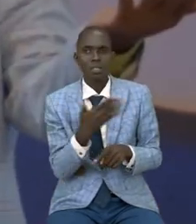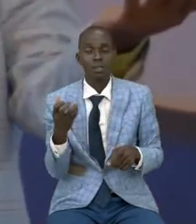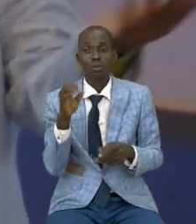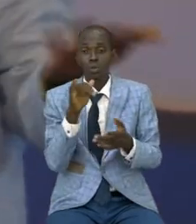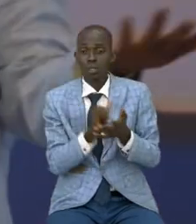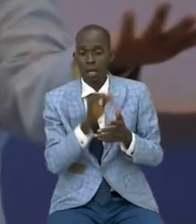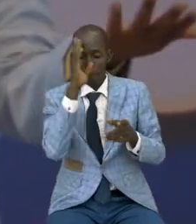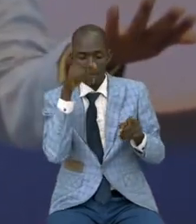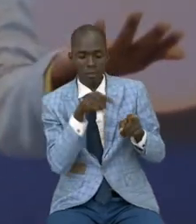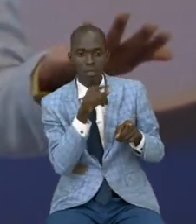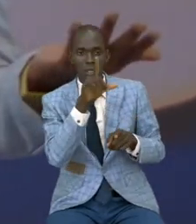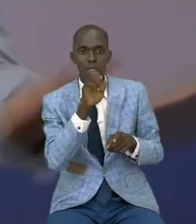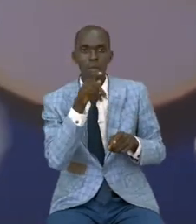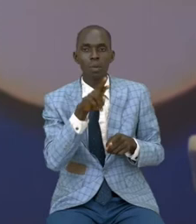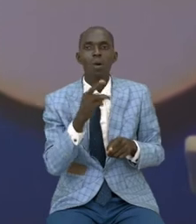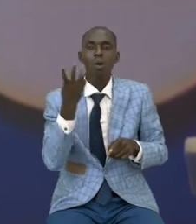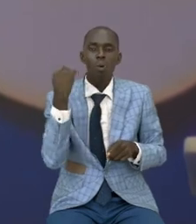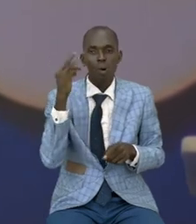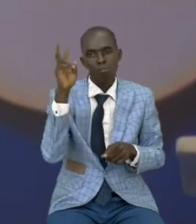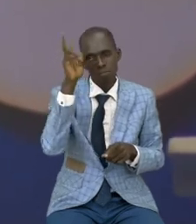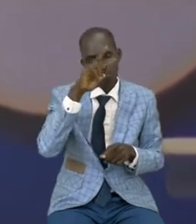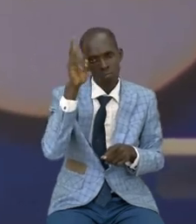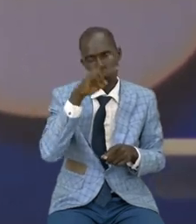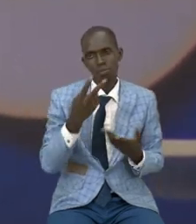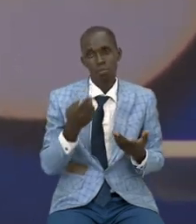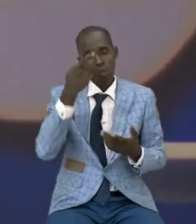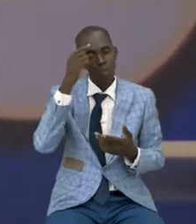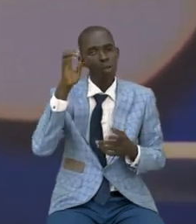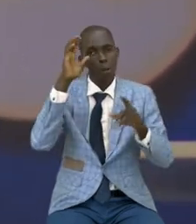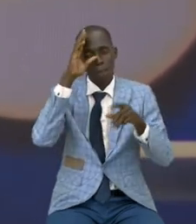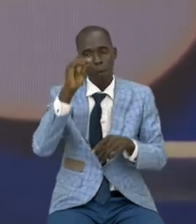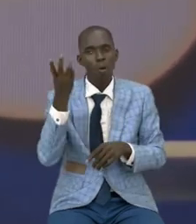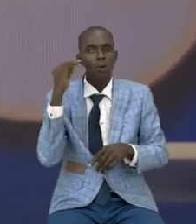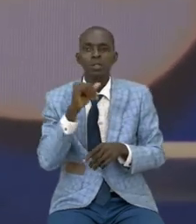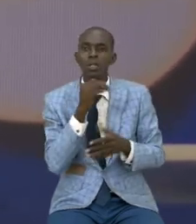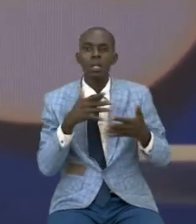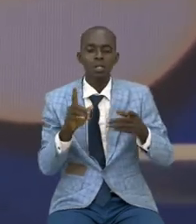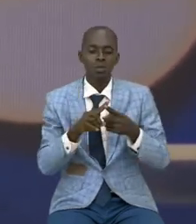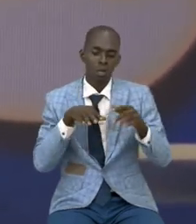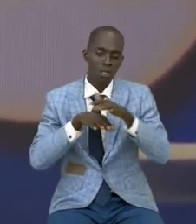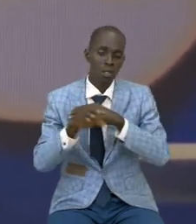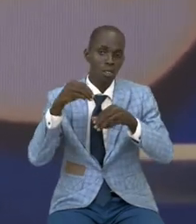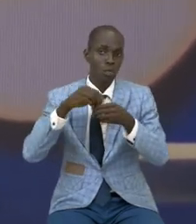was ignorant because he wasn't allowed to come to the synagogue to come to the temple